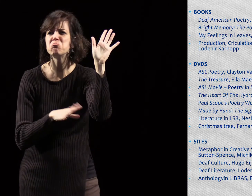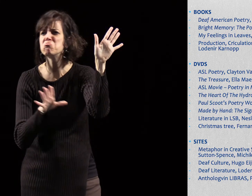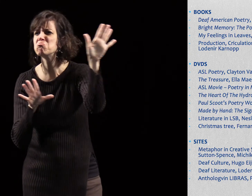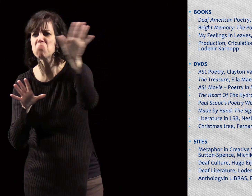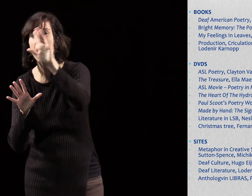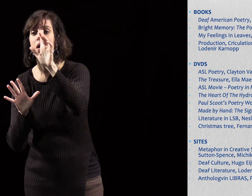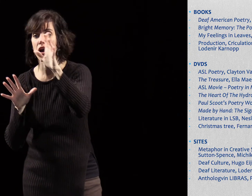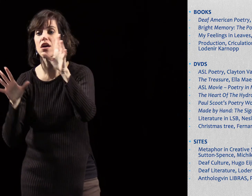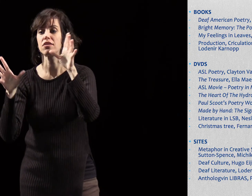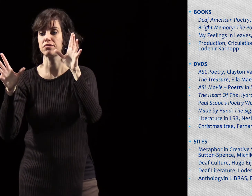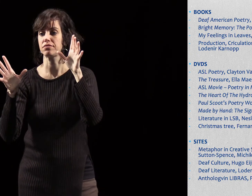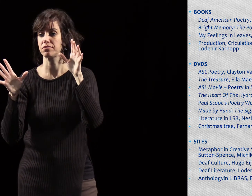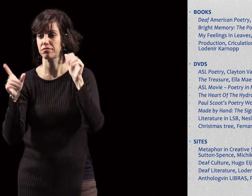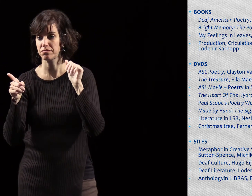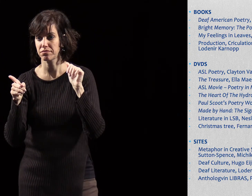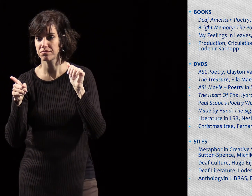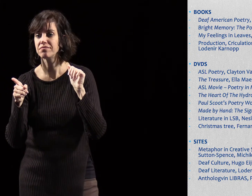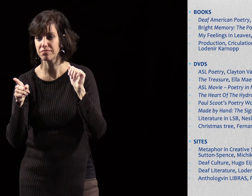Not sure if any of you went to that presentation.